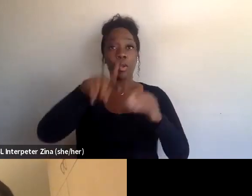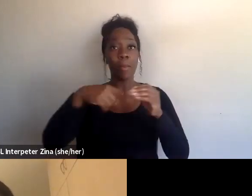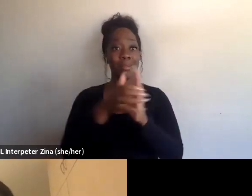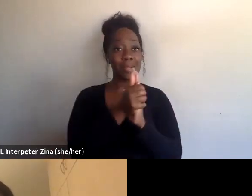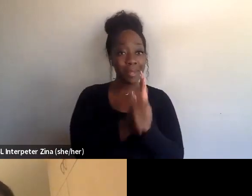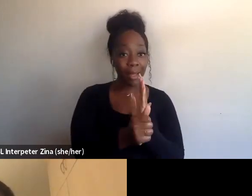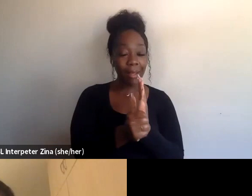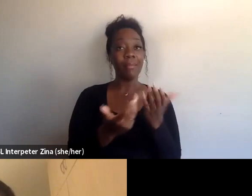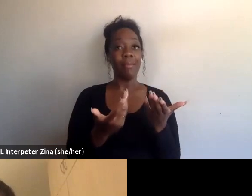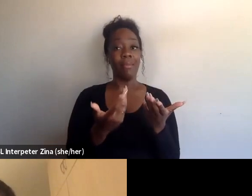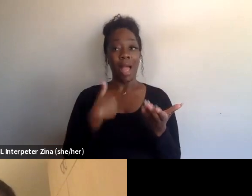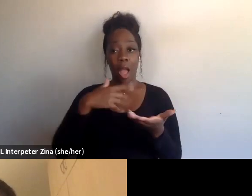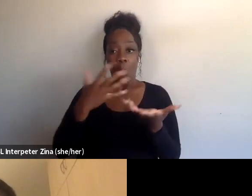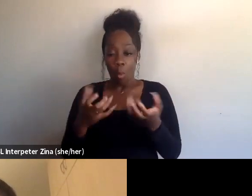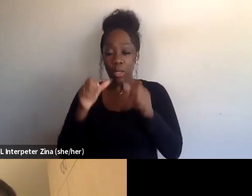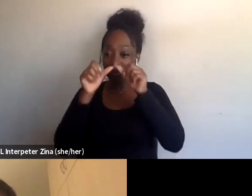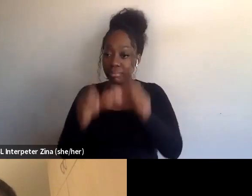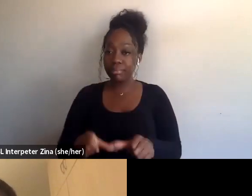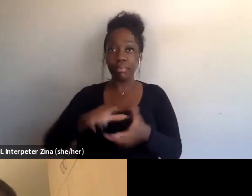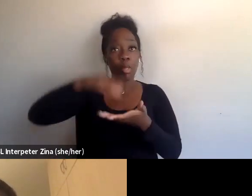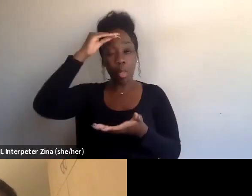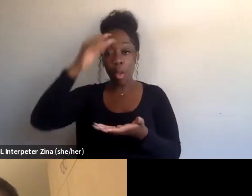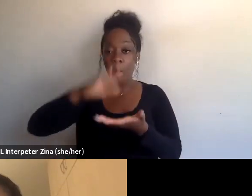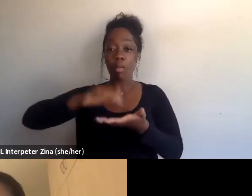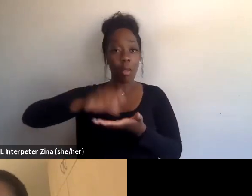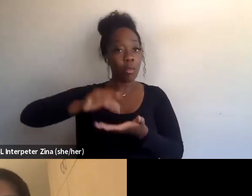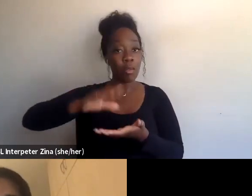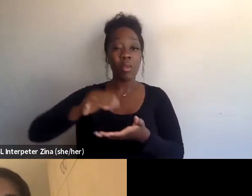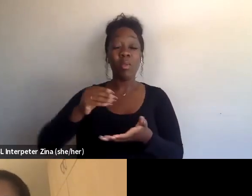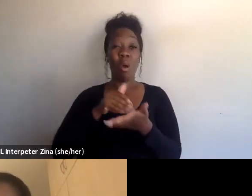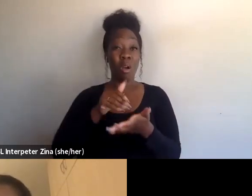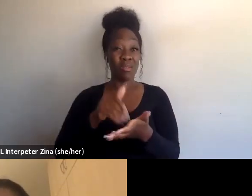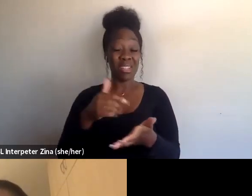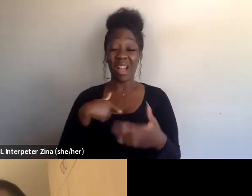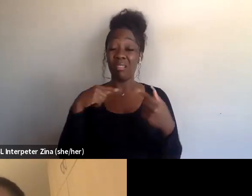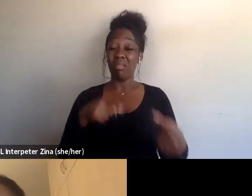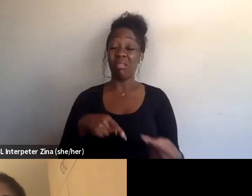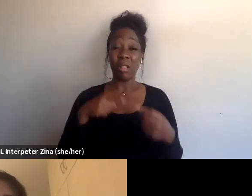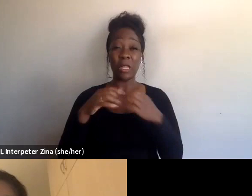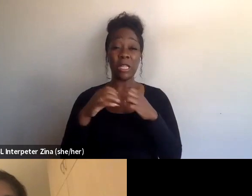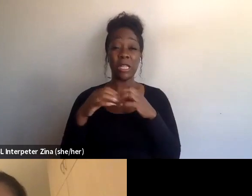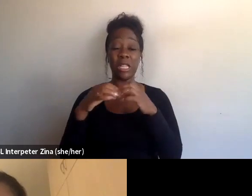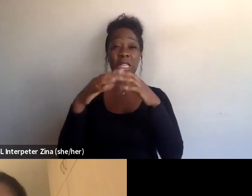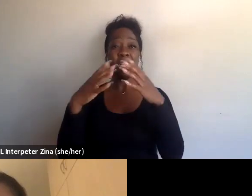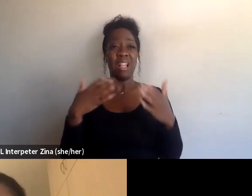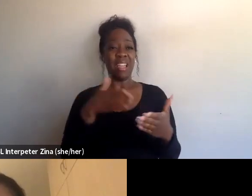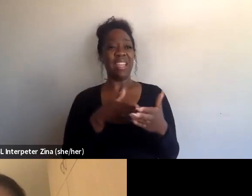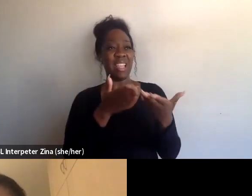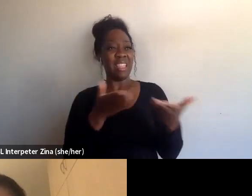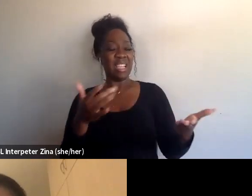So a lot of the times I really fought against structures that limited my growth. I wanted to find out about producing.